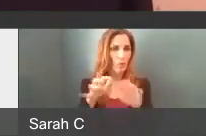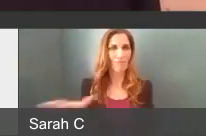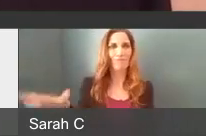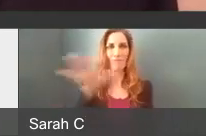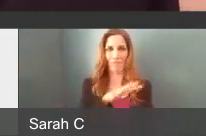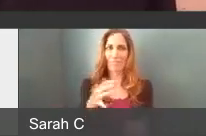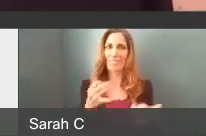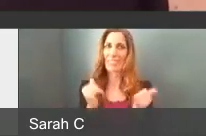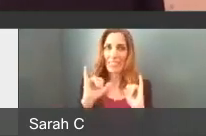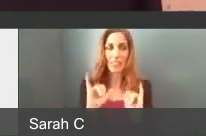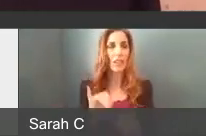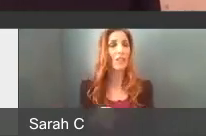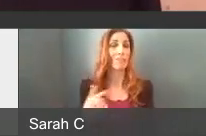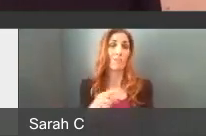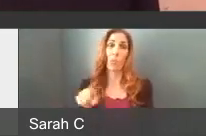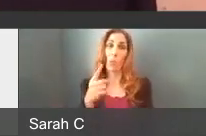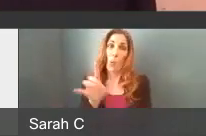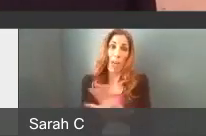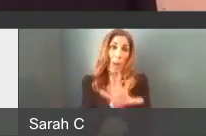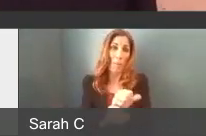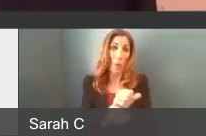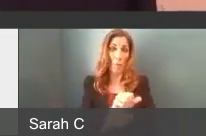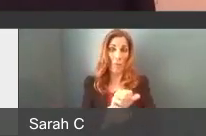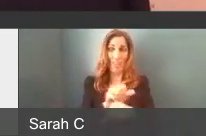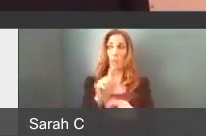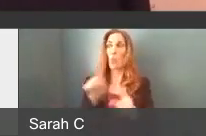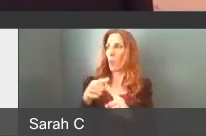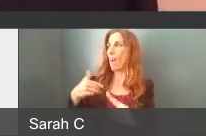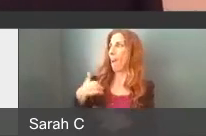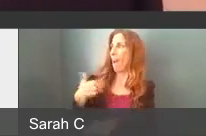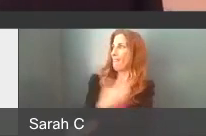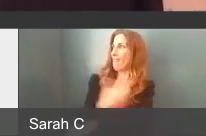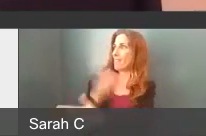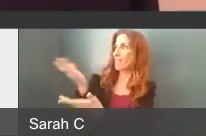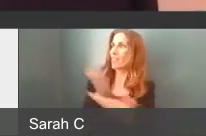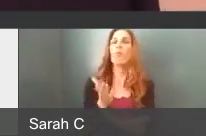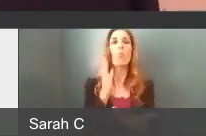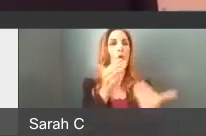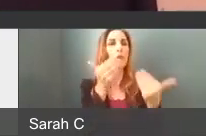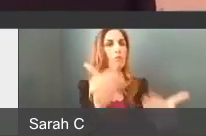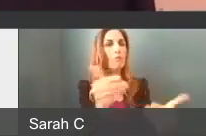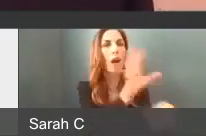appointments when we have vaccine available. Also, we want to make sure that our residents coming